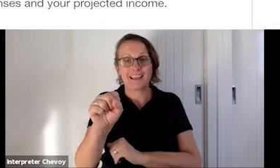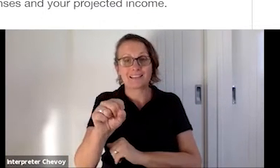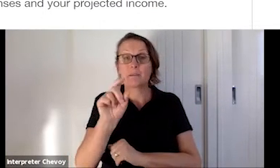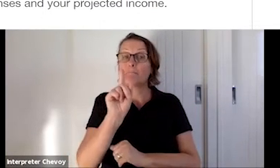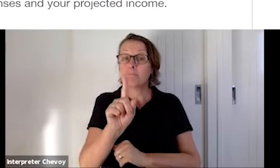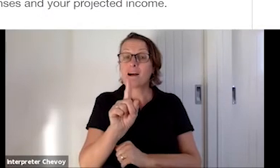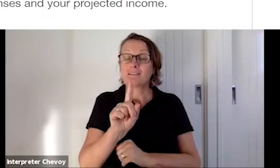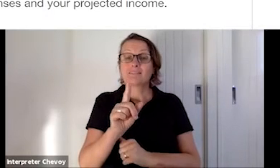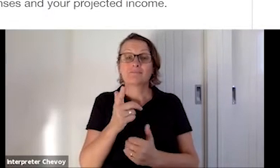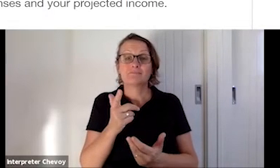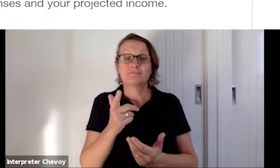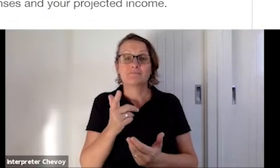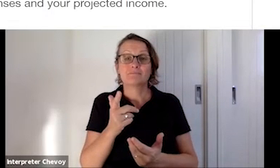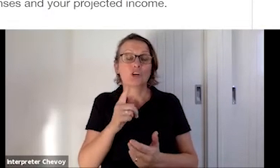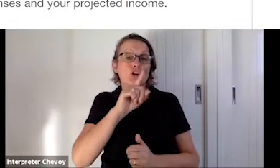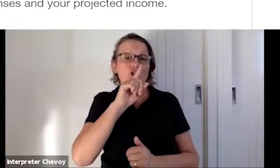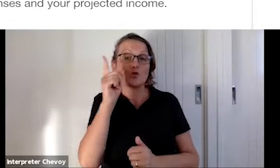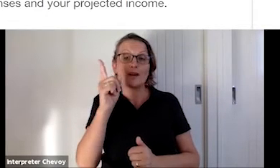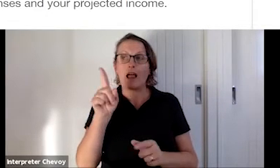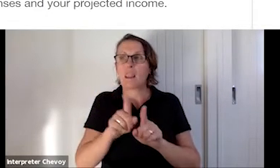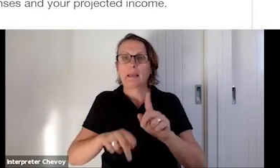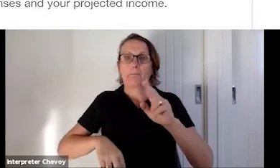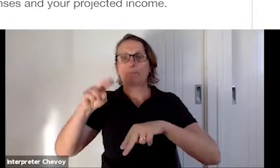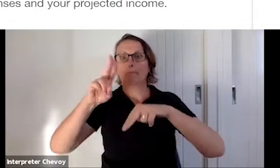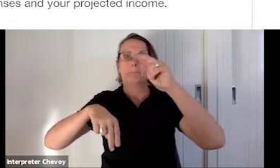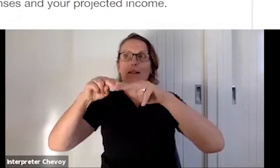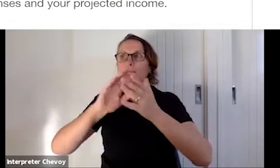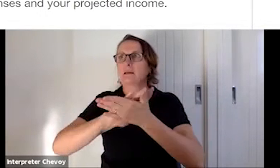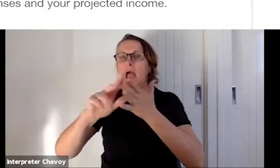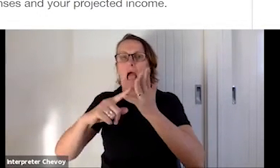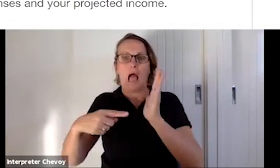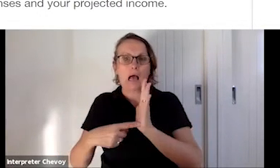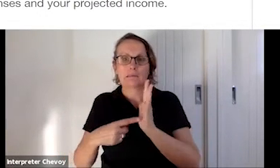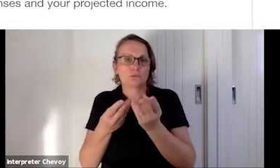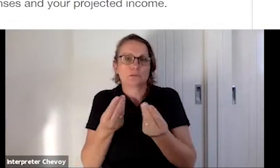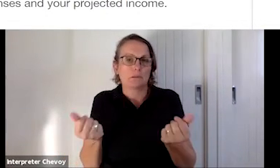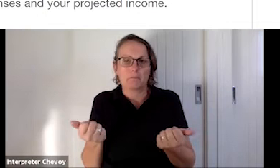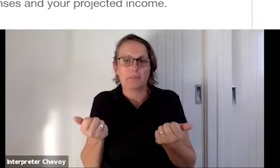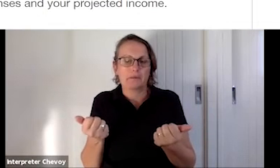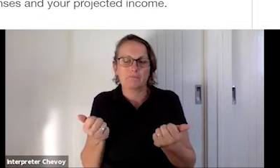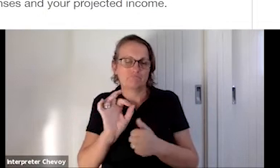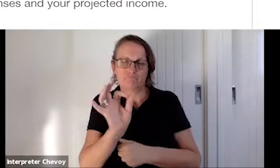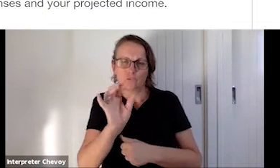yes, you can't go build a mud hut to make your work. We don't that.